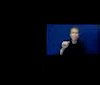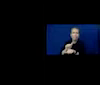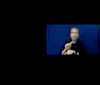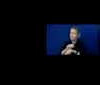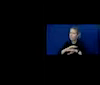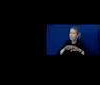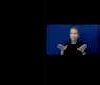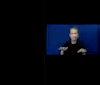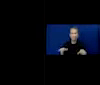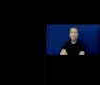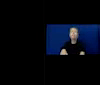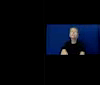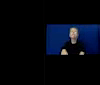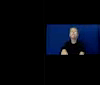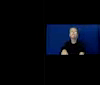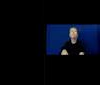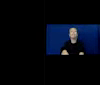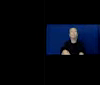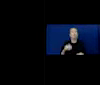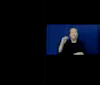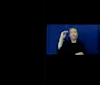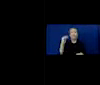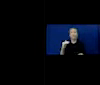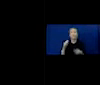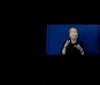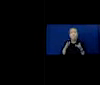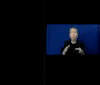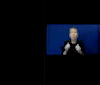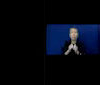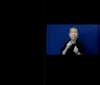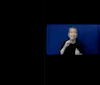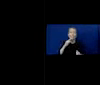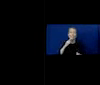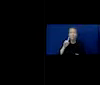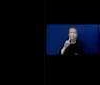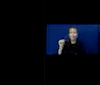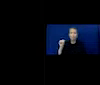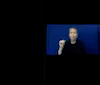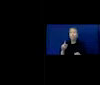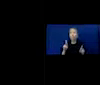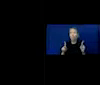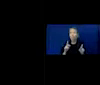Second, individuals with significant disabilities, so individuals who need significant support